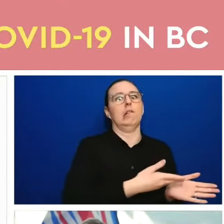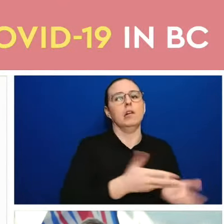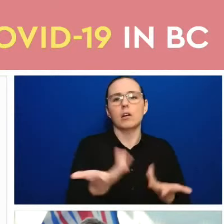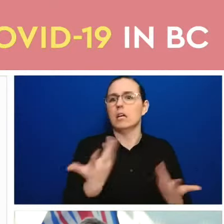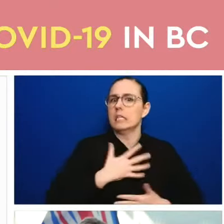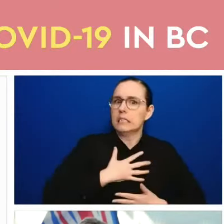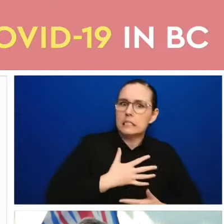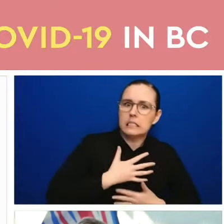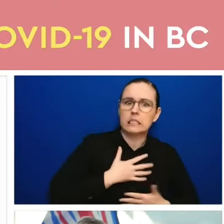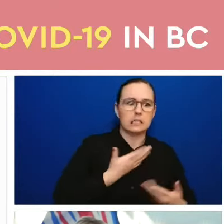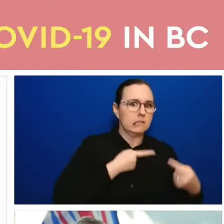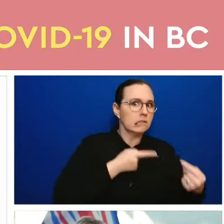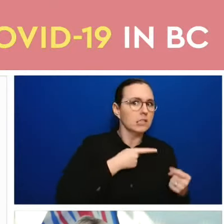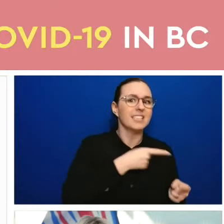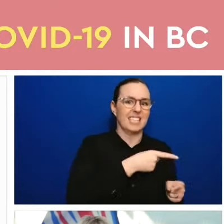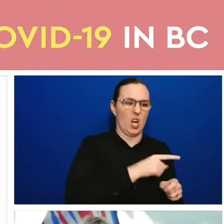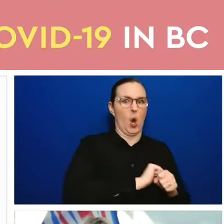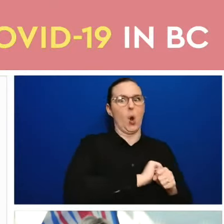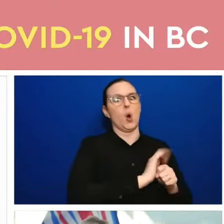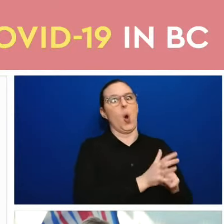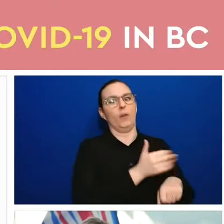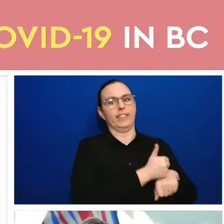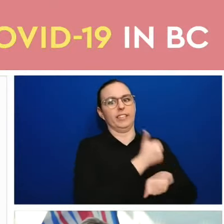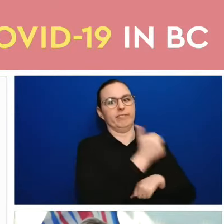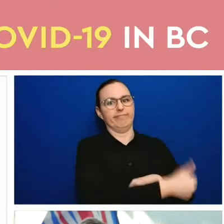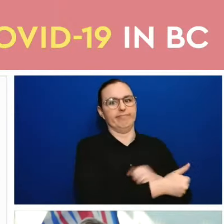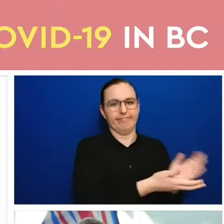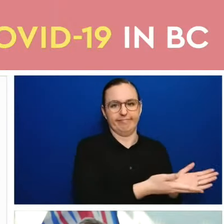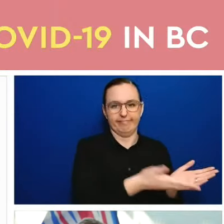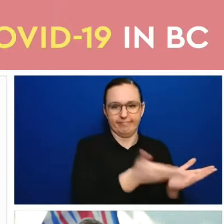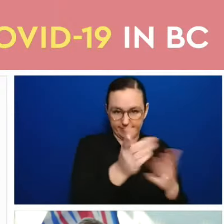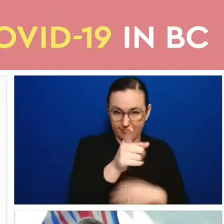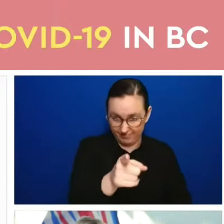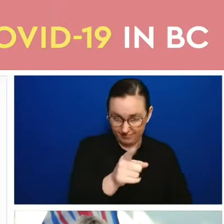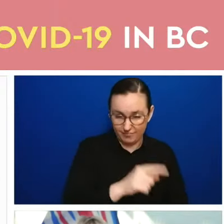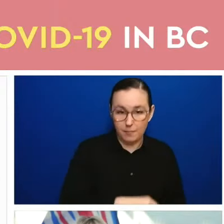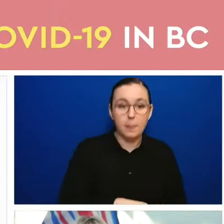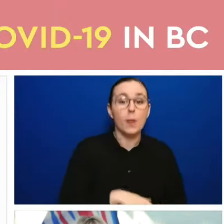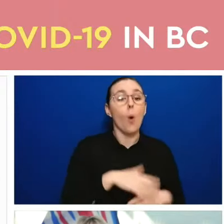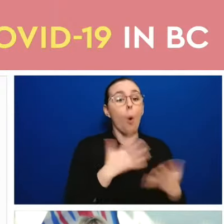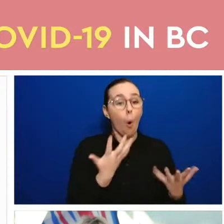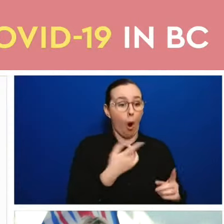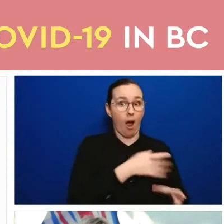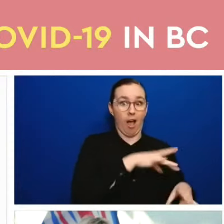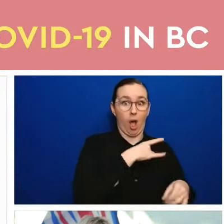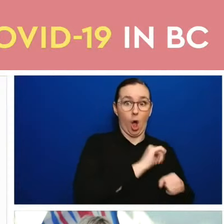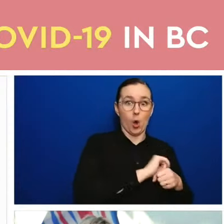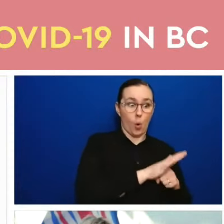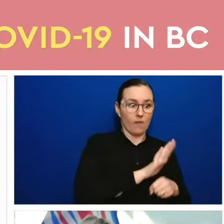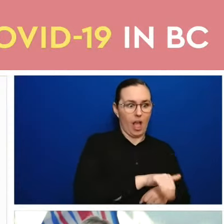because of COVID-19. So the reason for admission was because they had respiratory